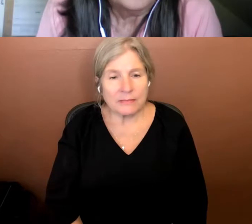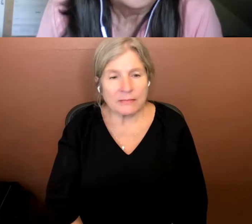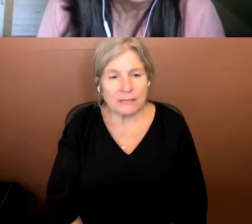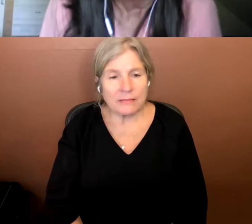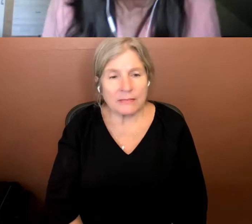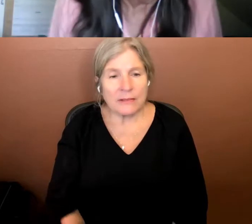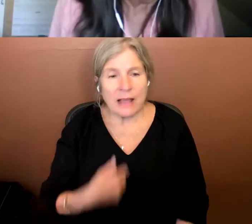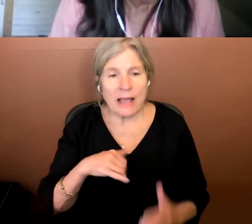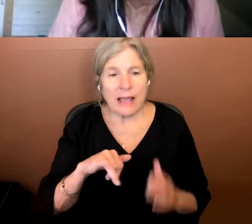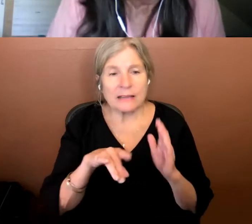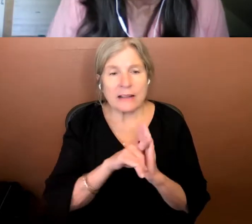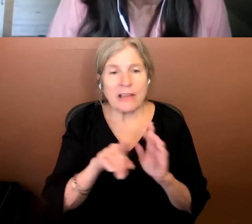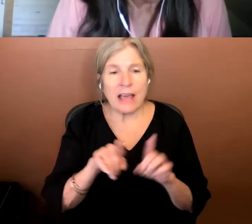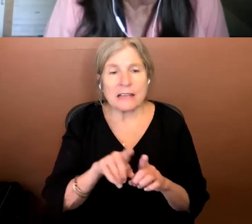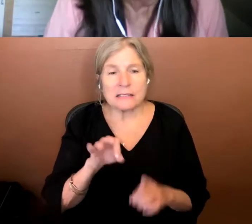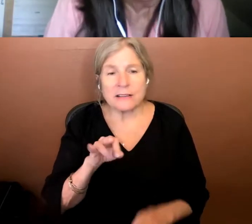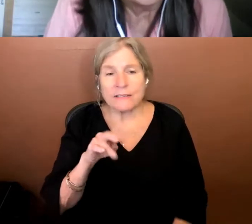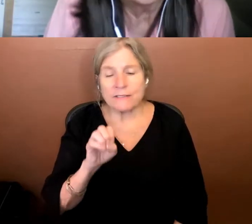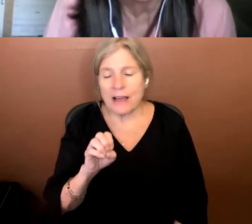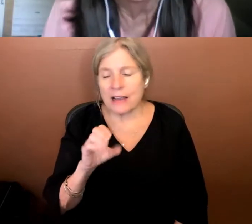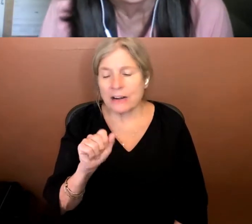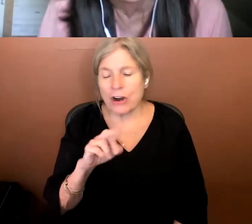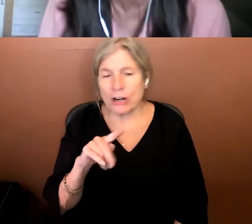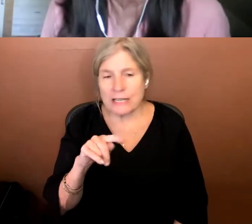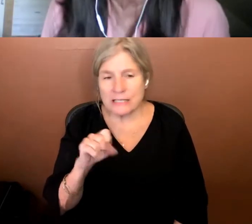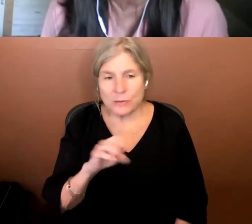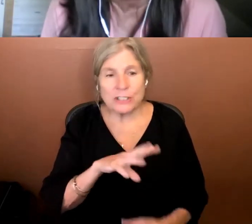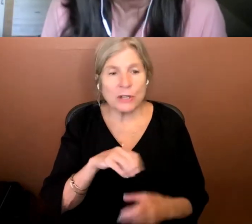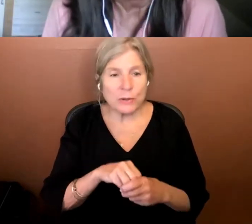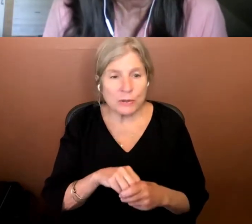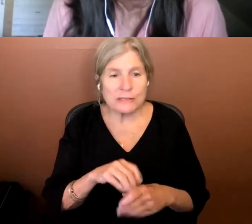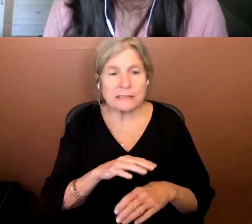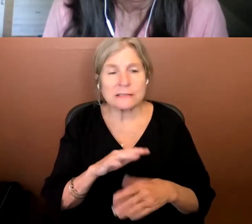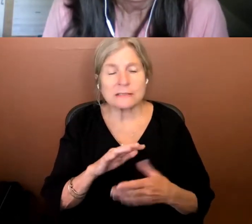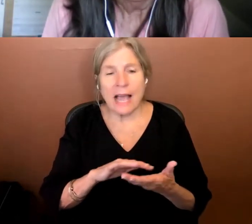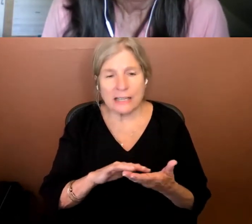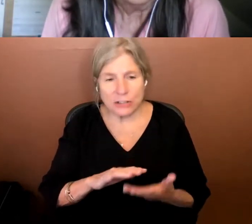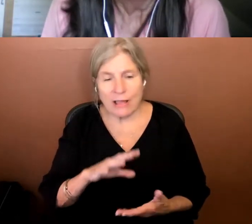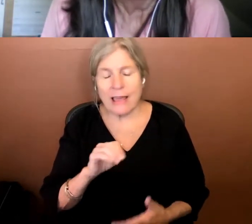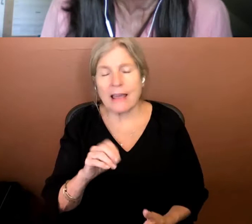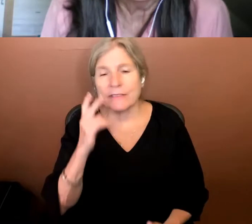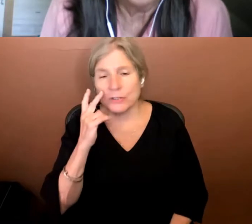as a fine artist which includes tactile and visual art. I primarily work in